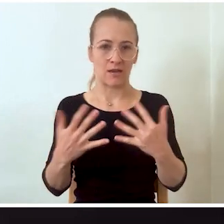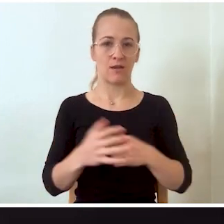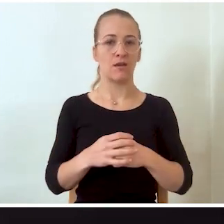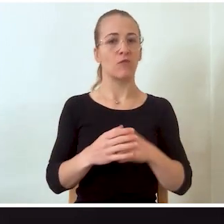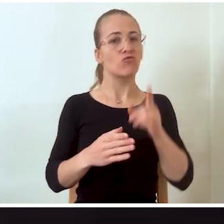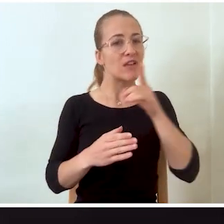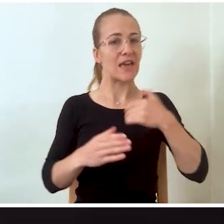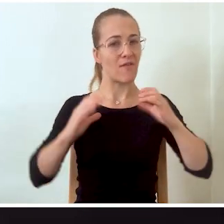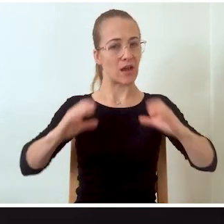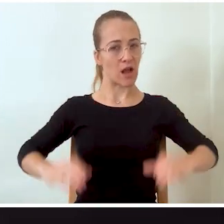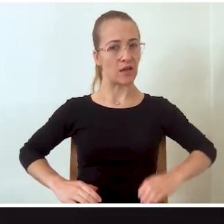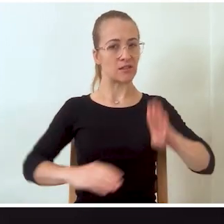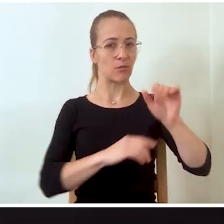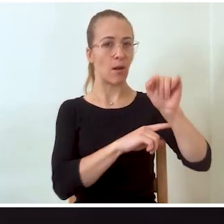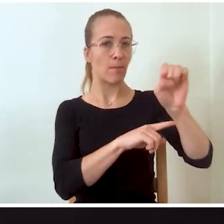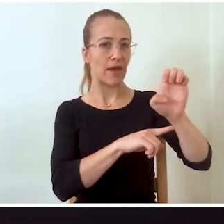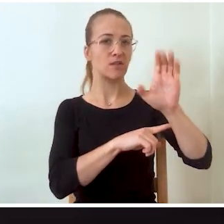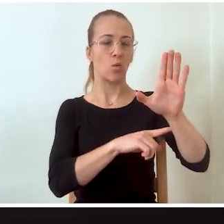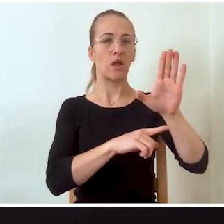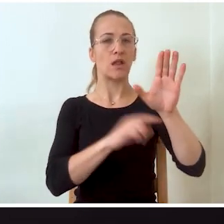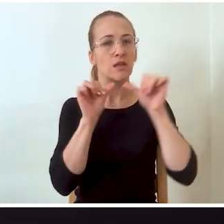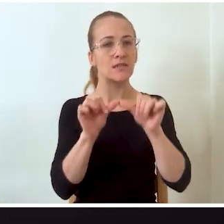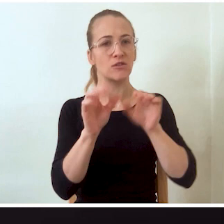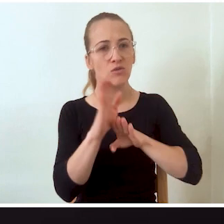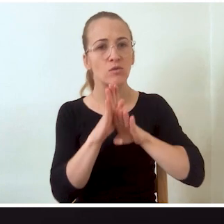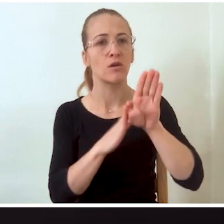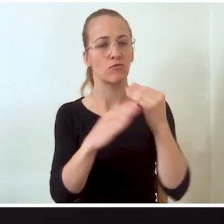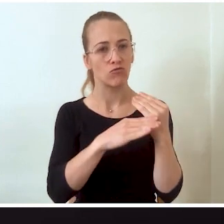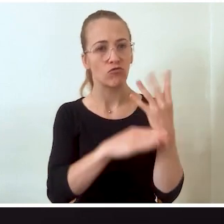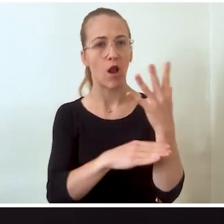that will continue to grow, and really you don't see